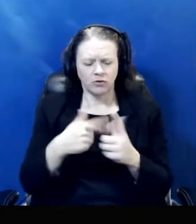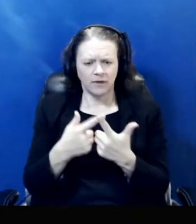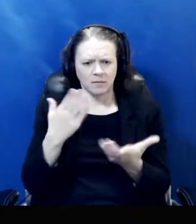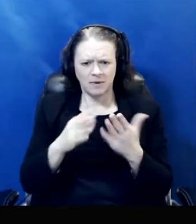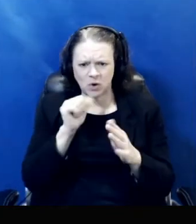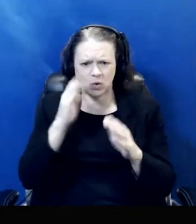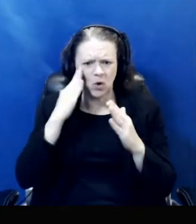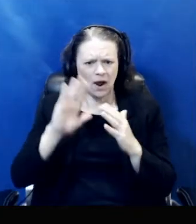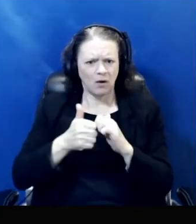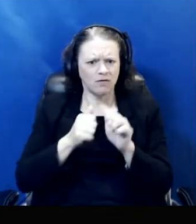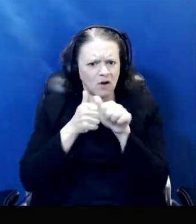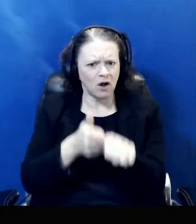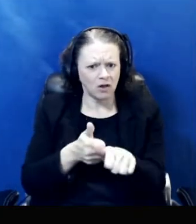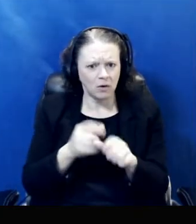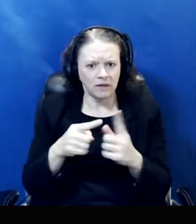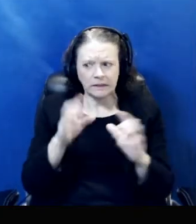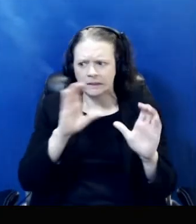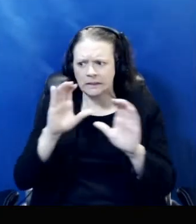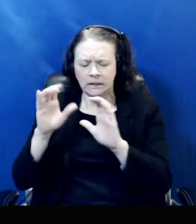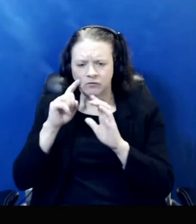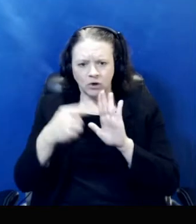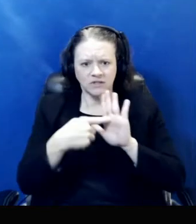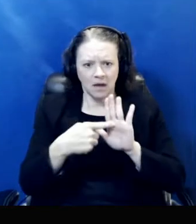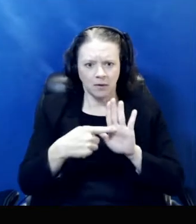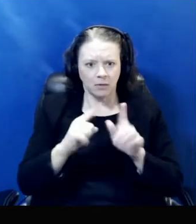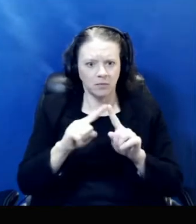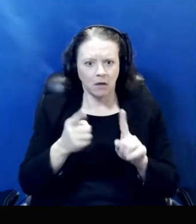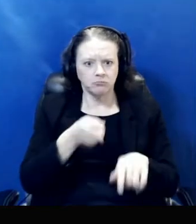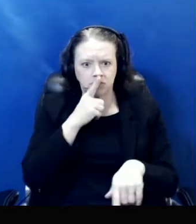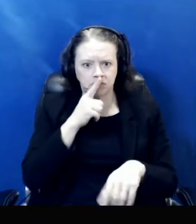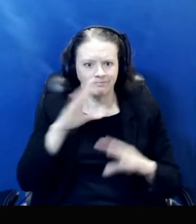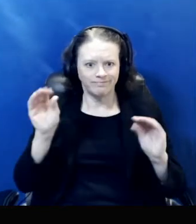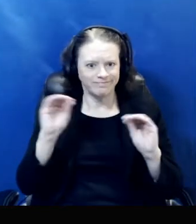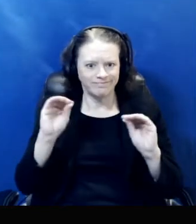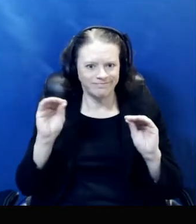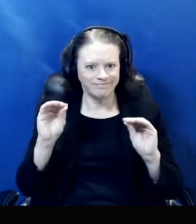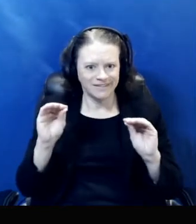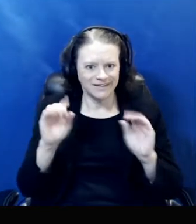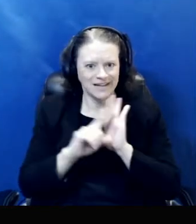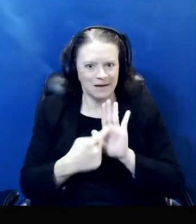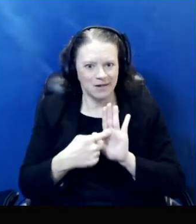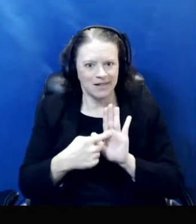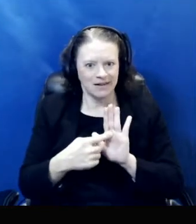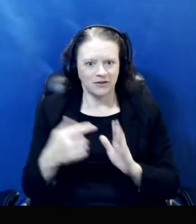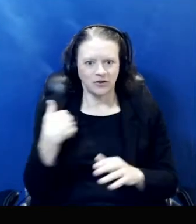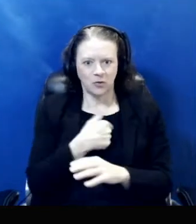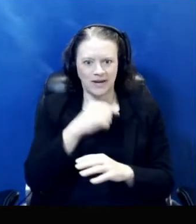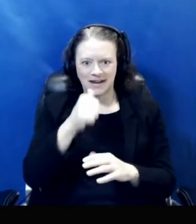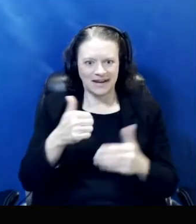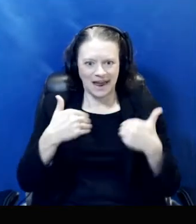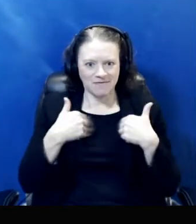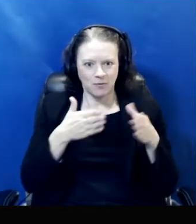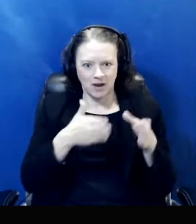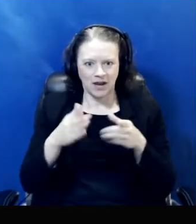We didn't have places we could point you, to show you what it looks like when you followed the guideline well.